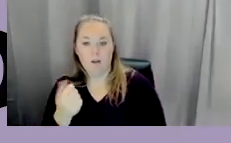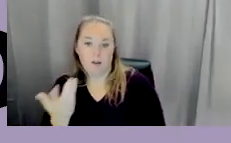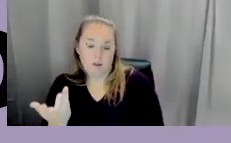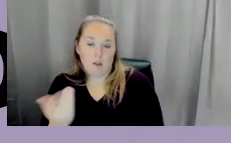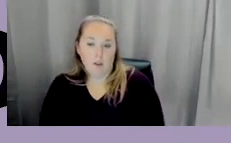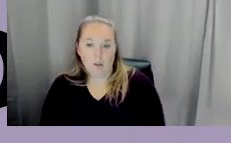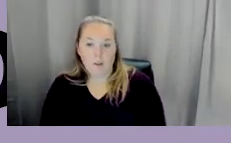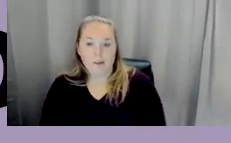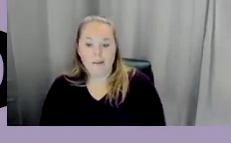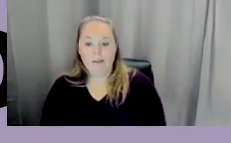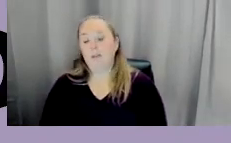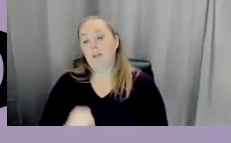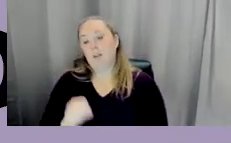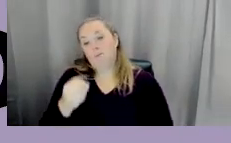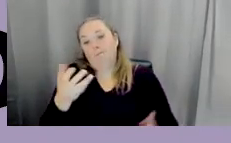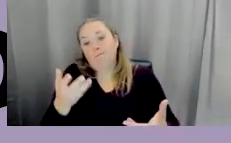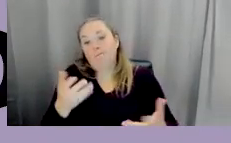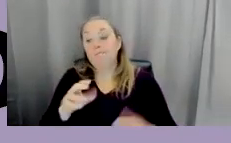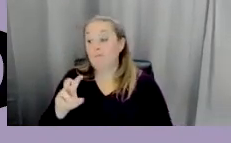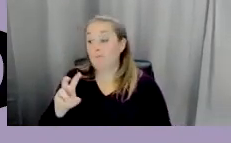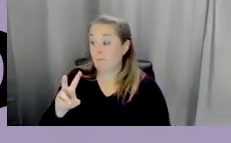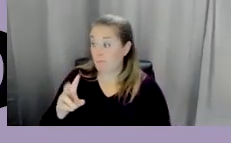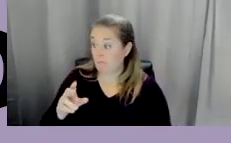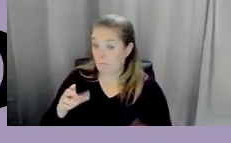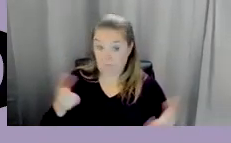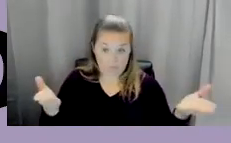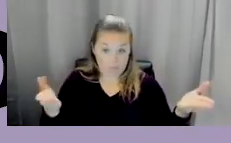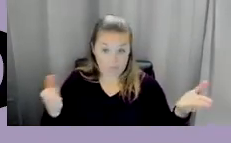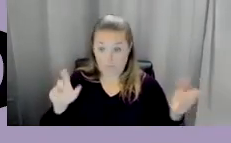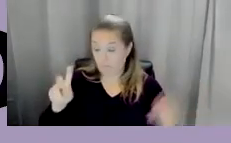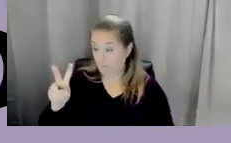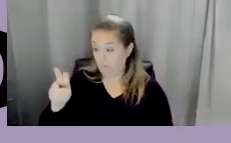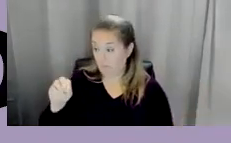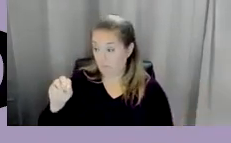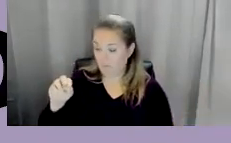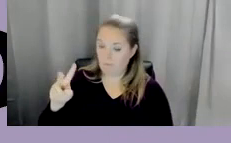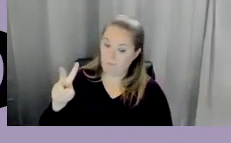, AS FAR AS I'M AWARE DOESN'T SPECIFY A CERTAIN NUMBER OF